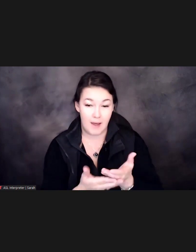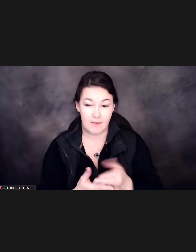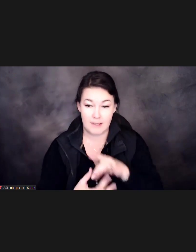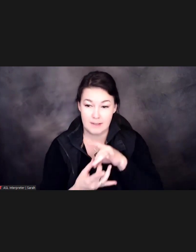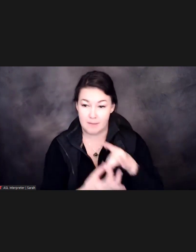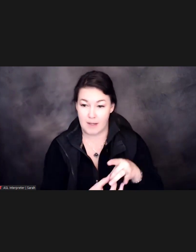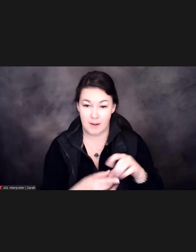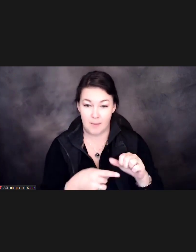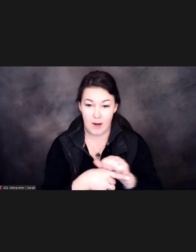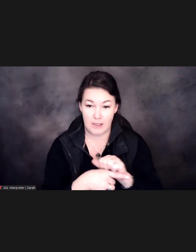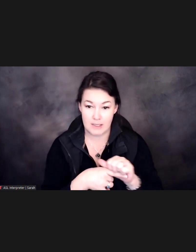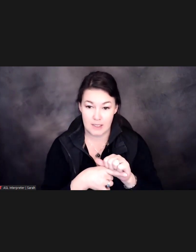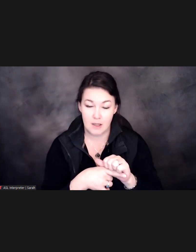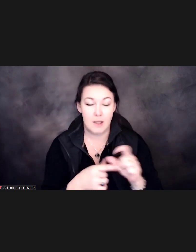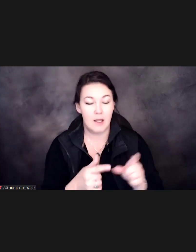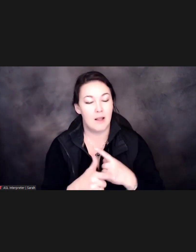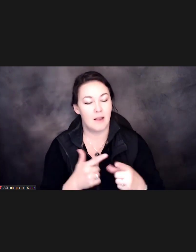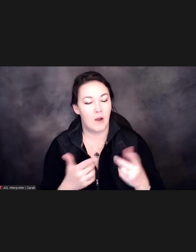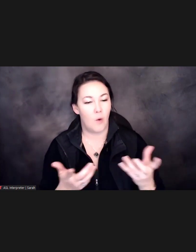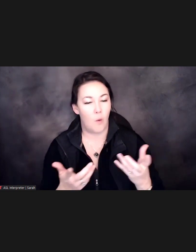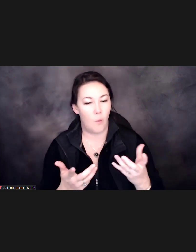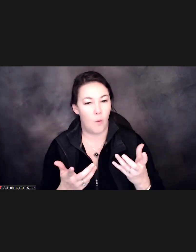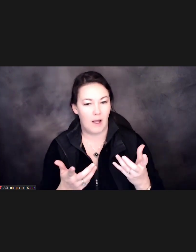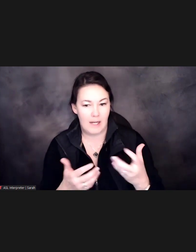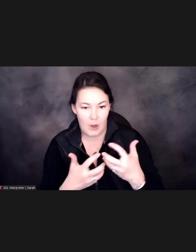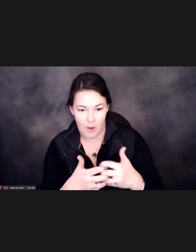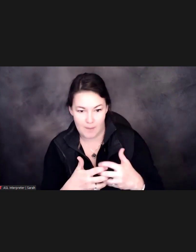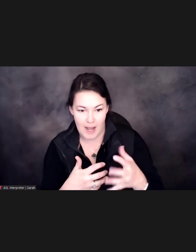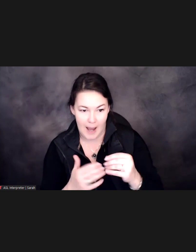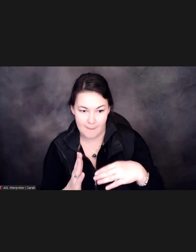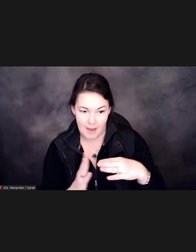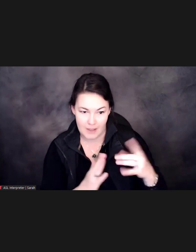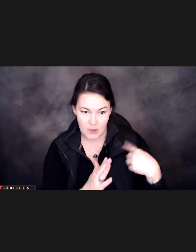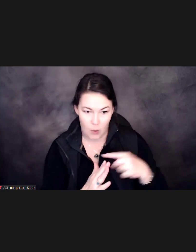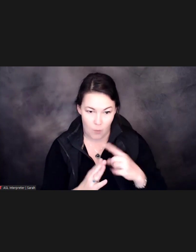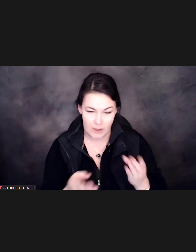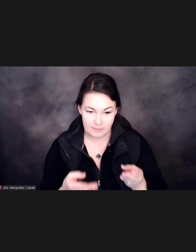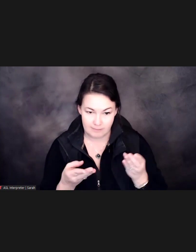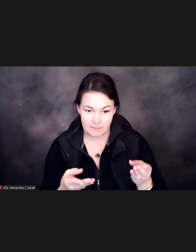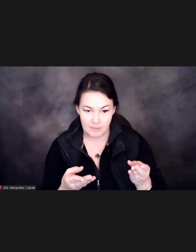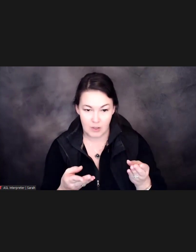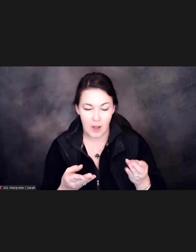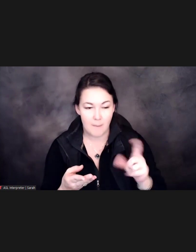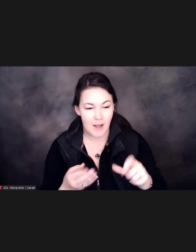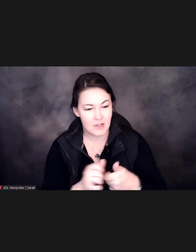equipment or methods we'll be talking about today must be used